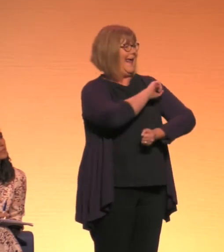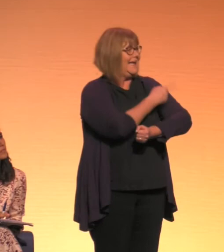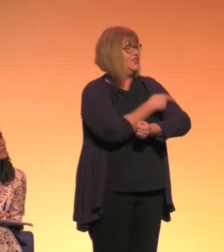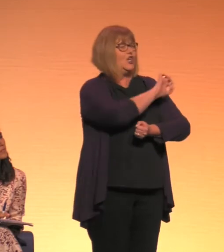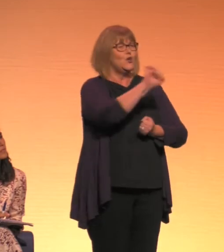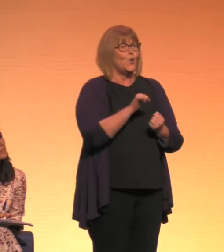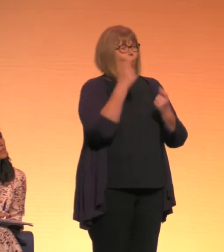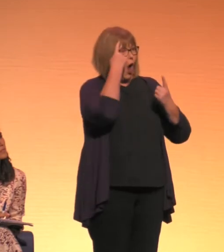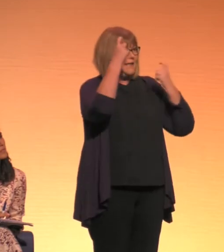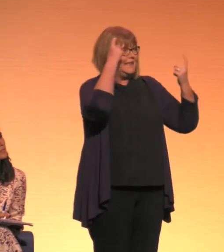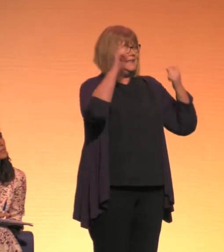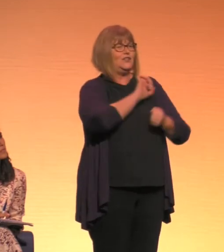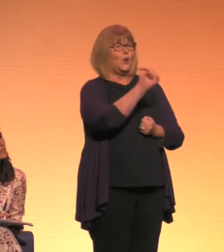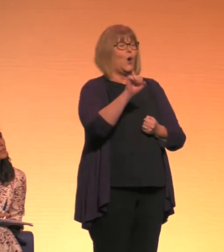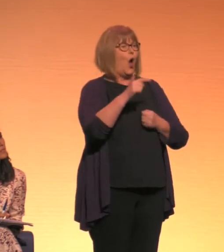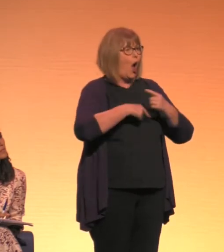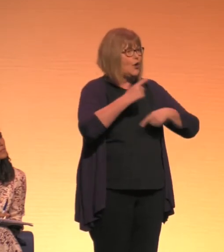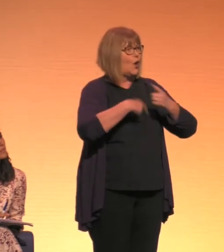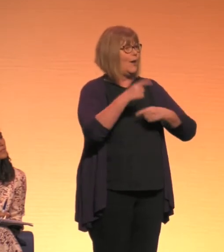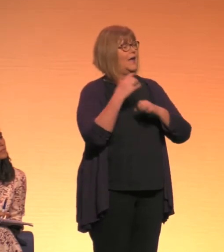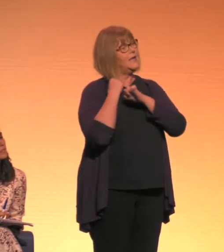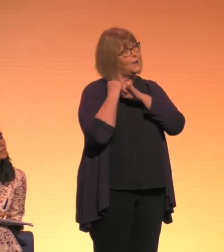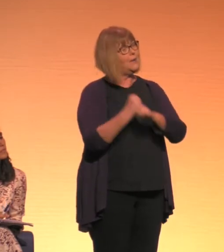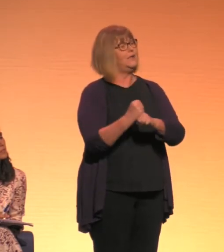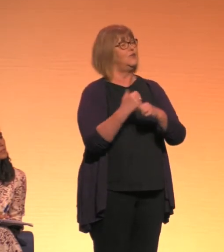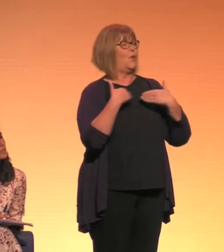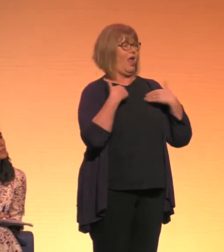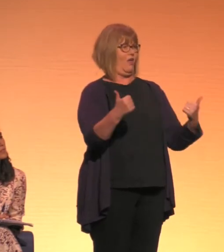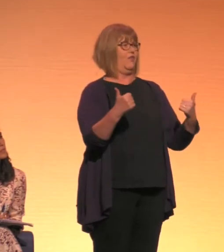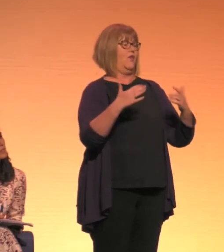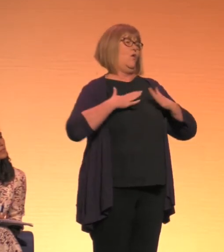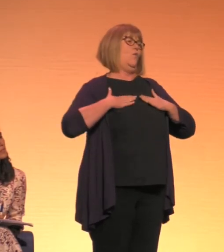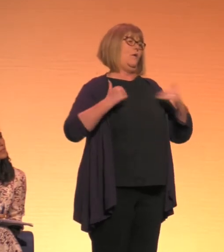and for your ongoing commitment to health and well-being in Aotearoa New Zealand.